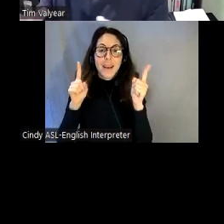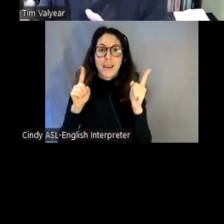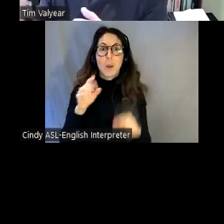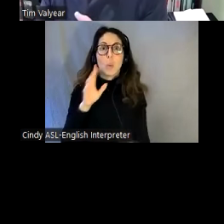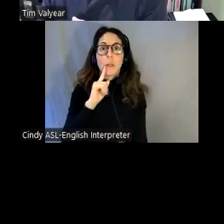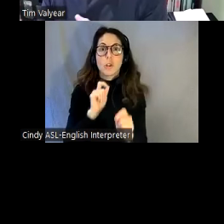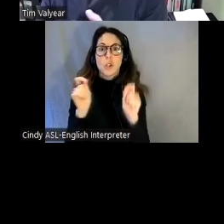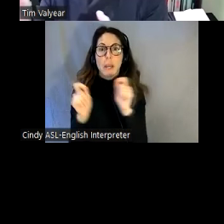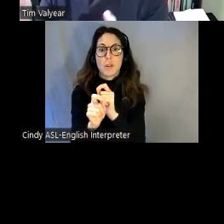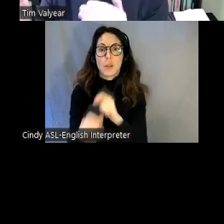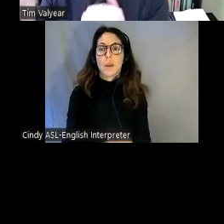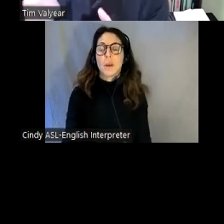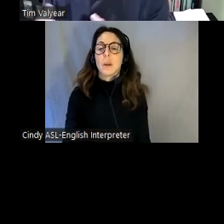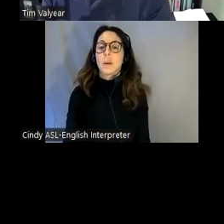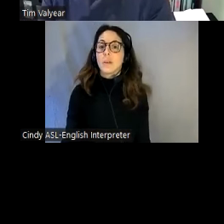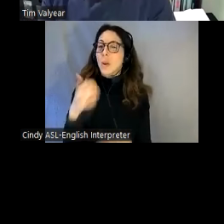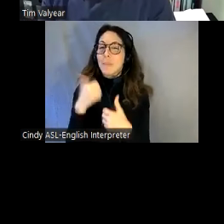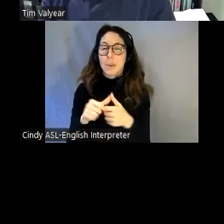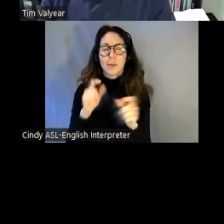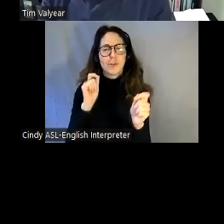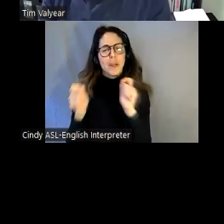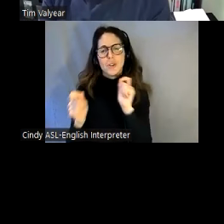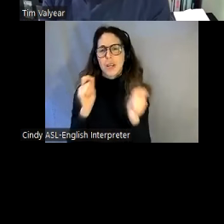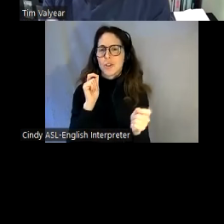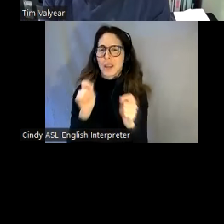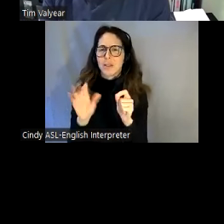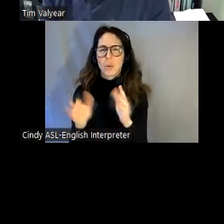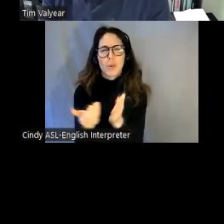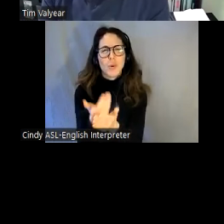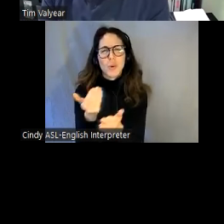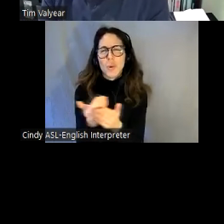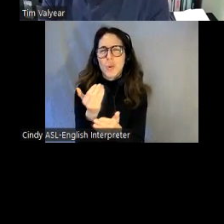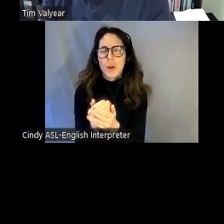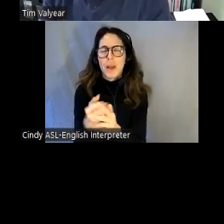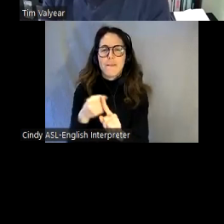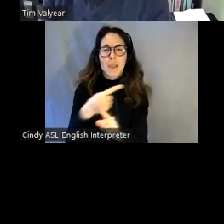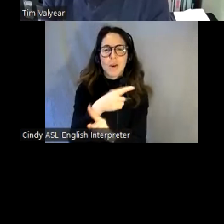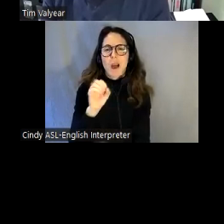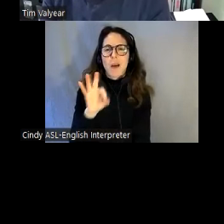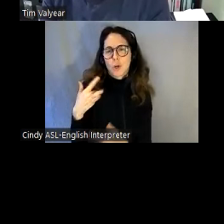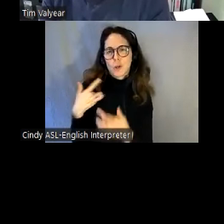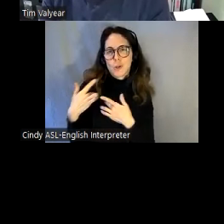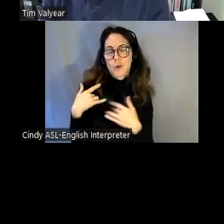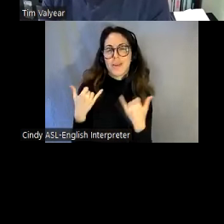time, we're going to se the change based on what the booster efficacy is. Remember, it's still